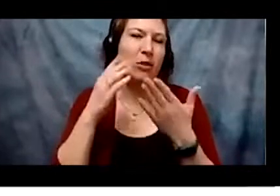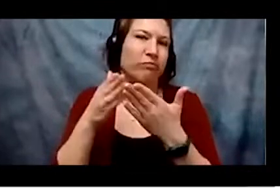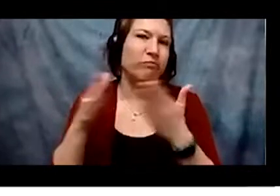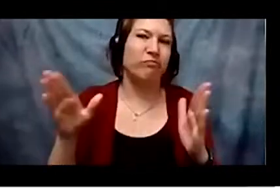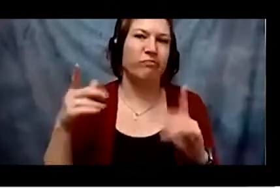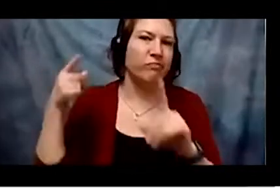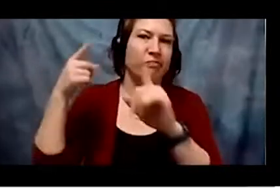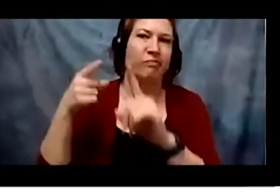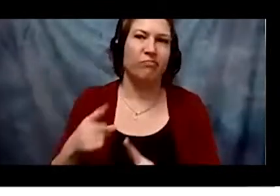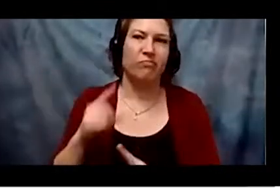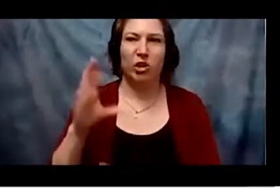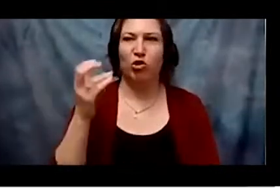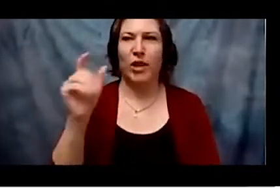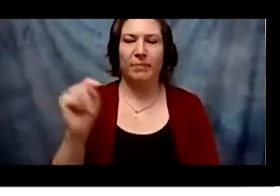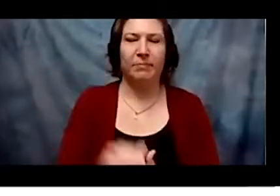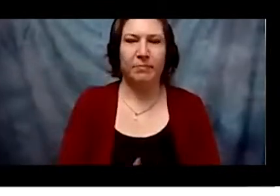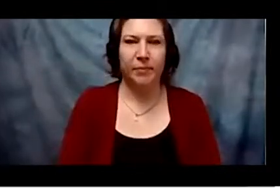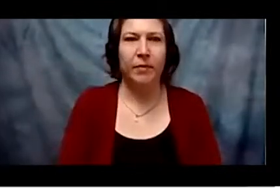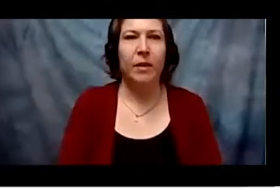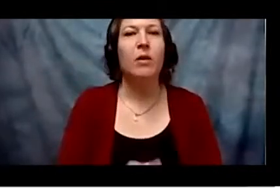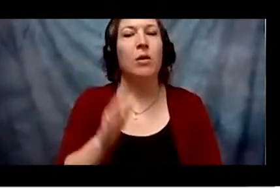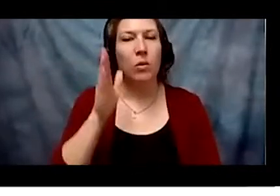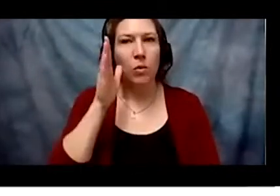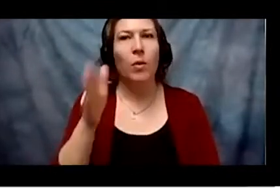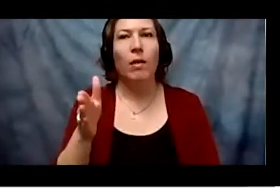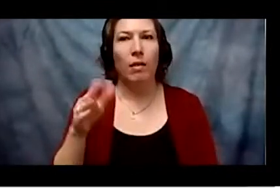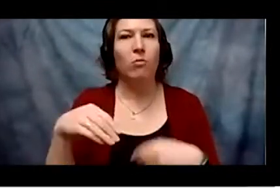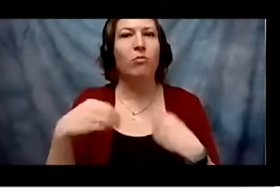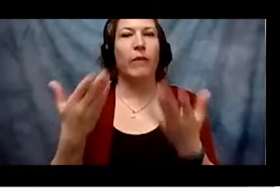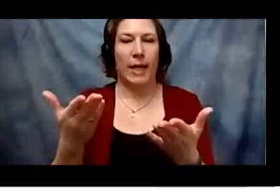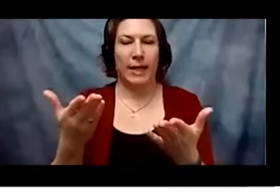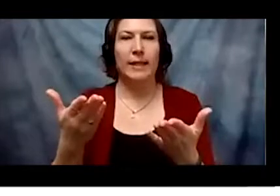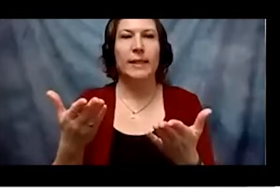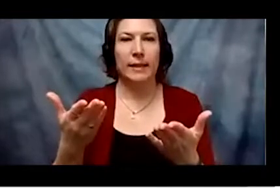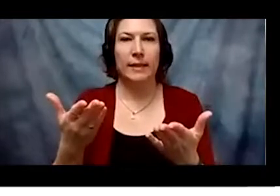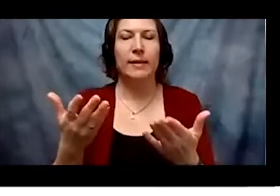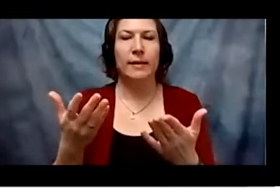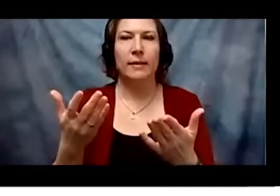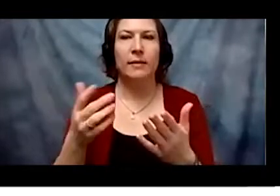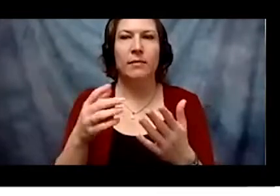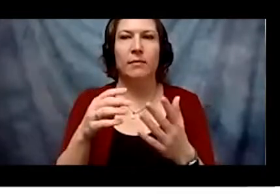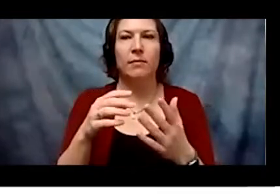chat this is saying. We will provide a transcript